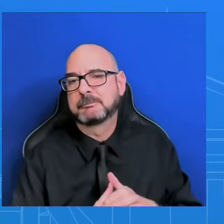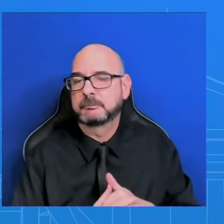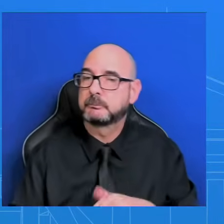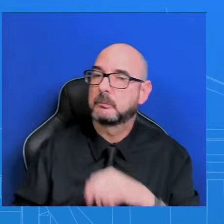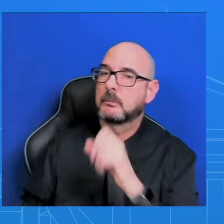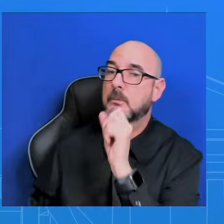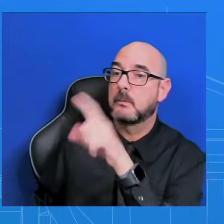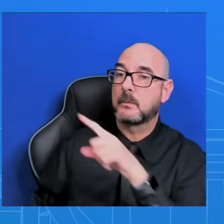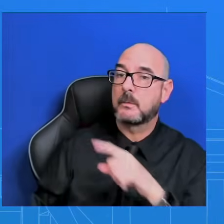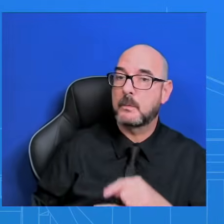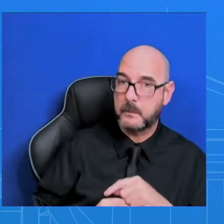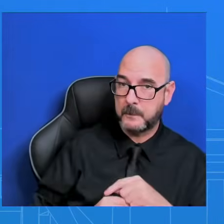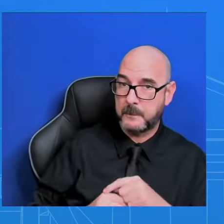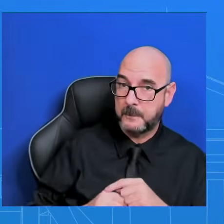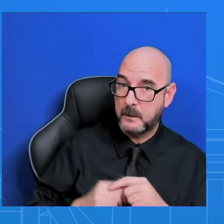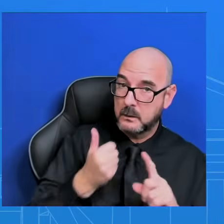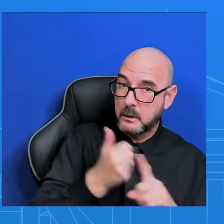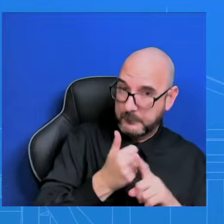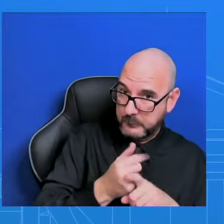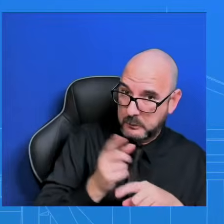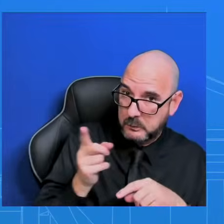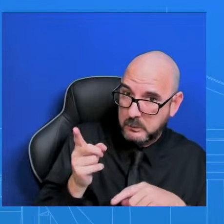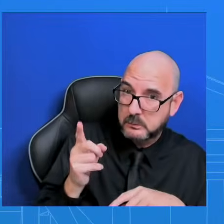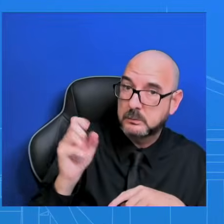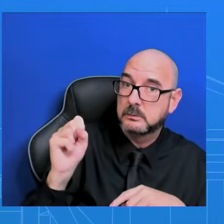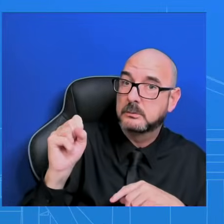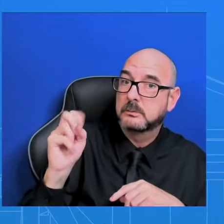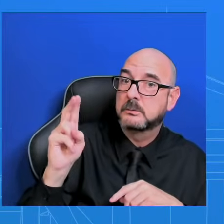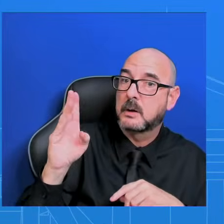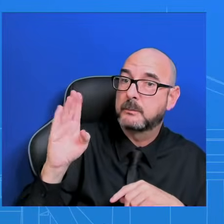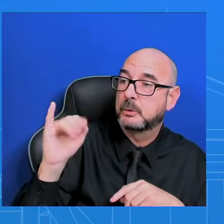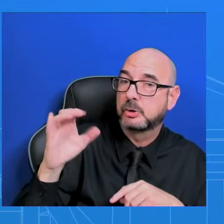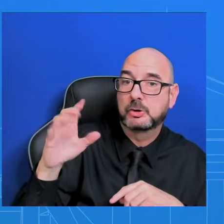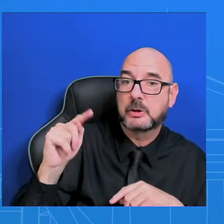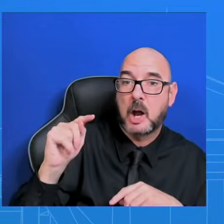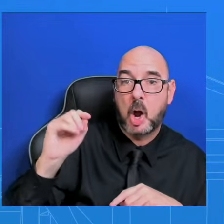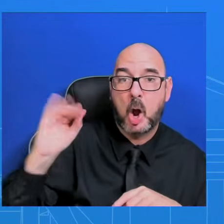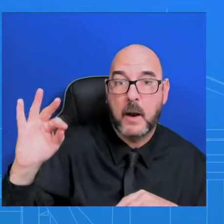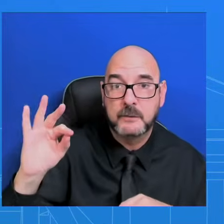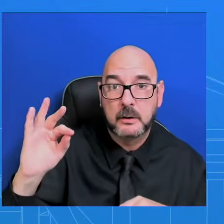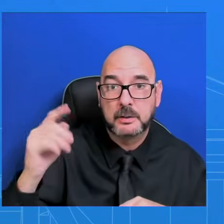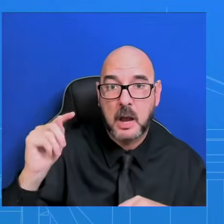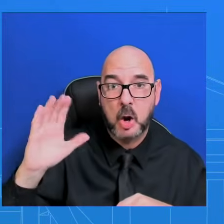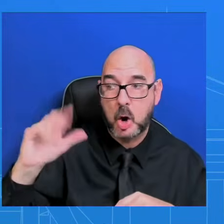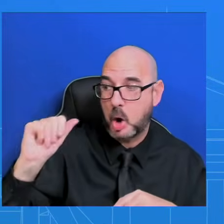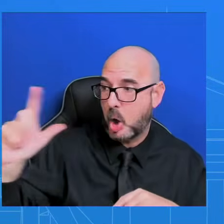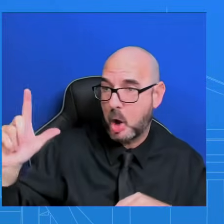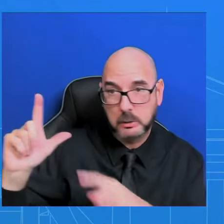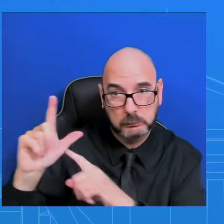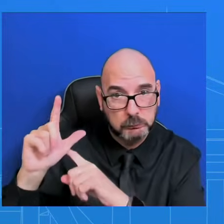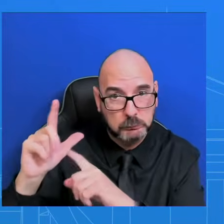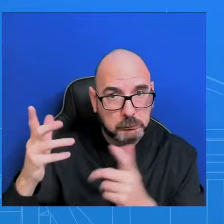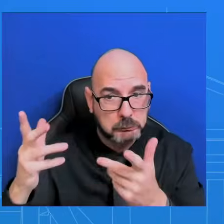Ms. Jean-Pierre: Go ahead, M.J. The Press: Just back to the issue of the two-state solution. What would you say is the President's hope